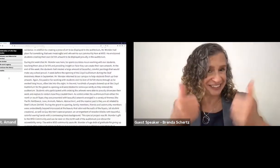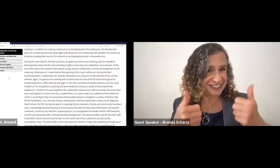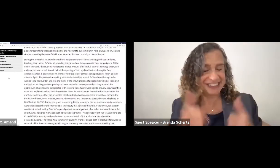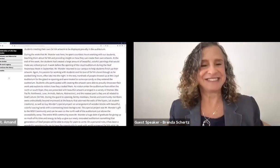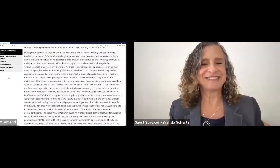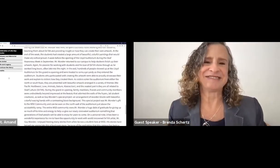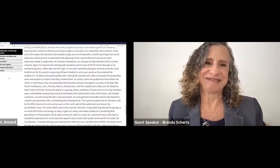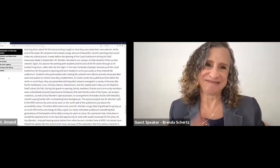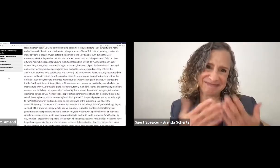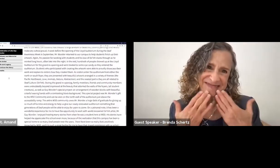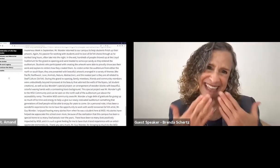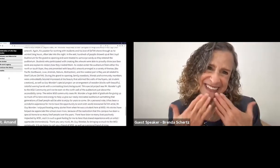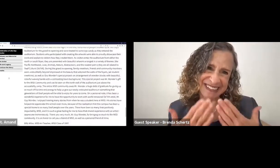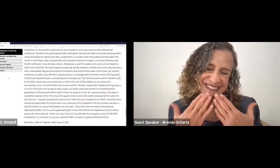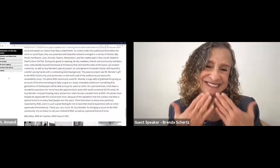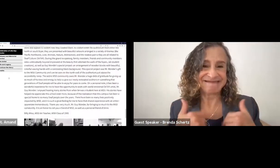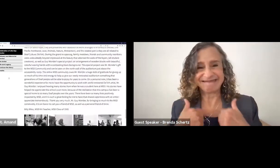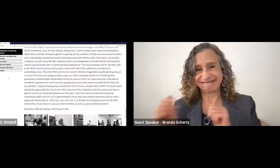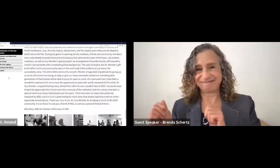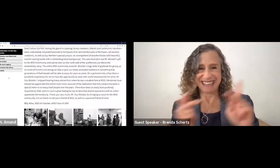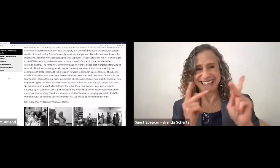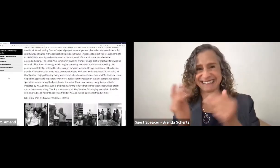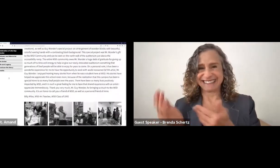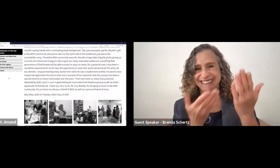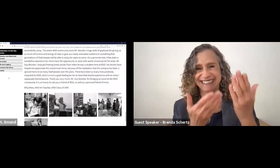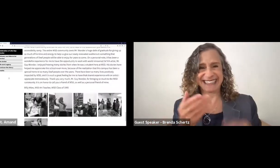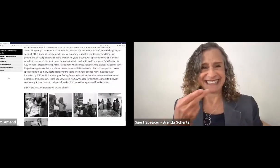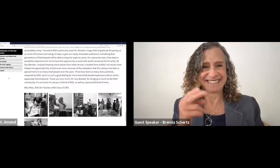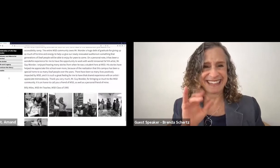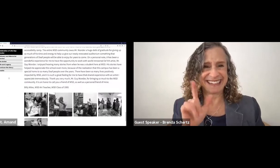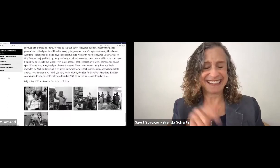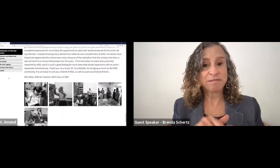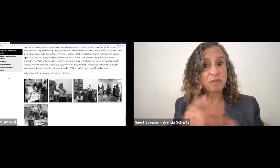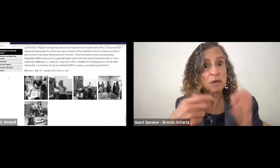on the area of the website that says "Add to Guy's Story." Just click there,